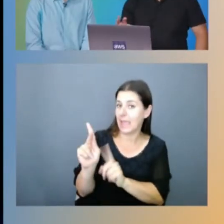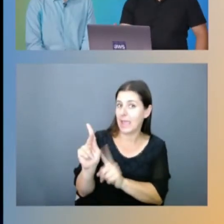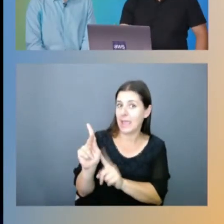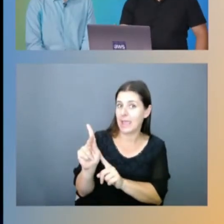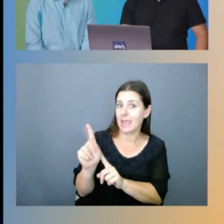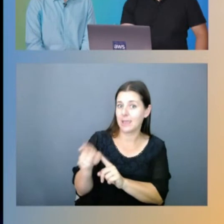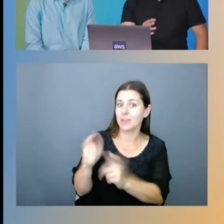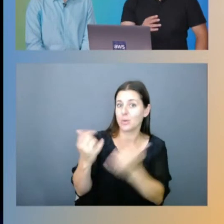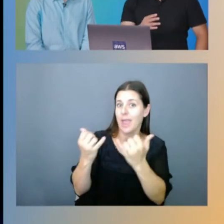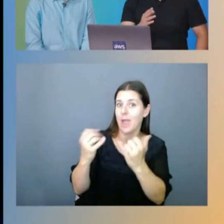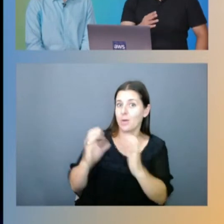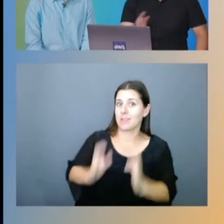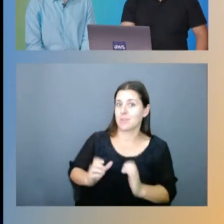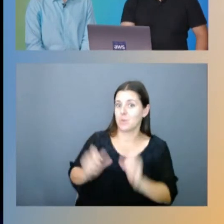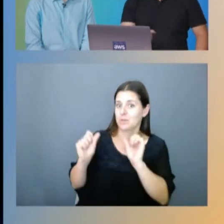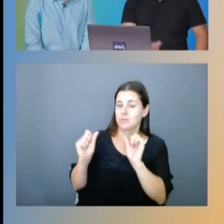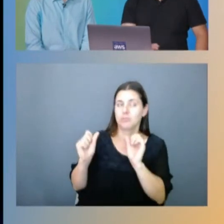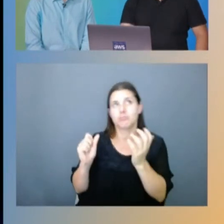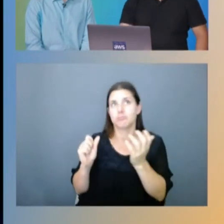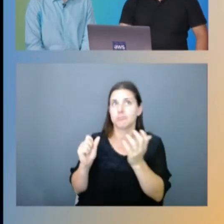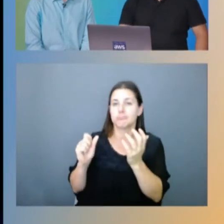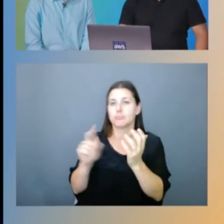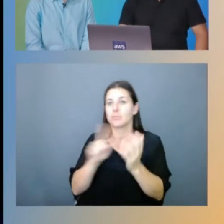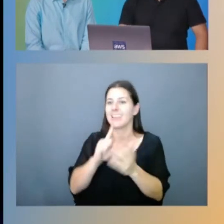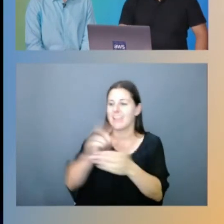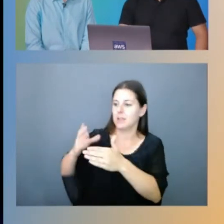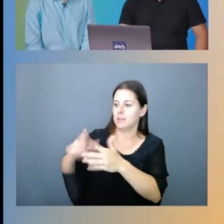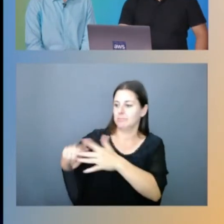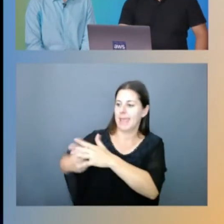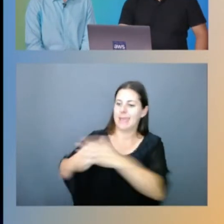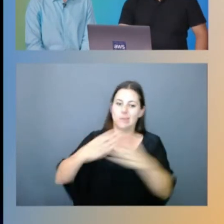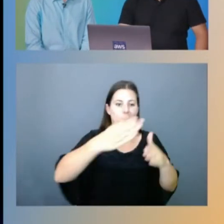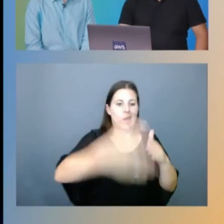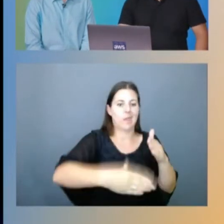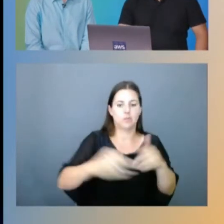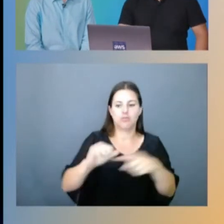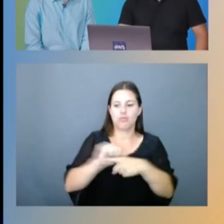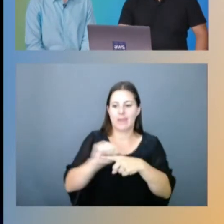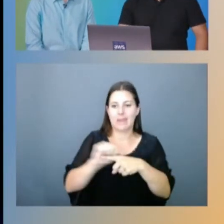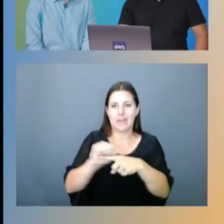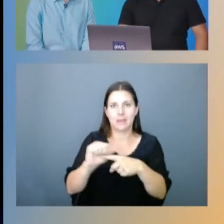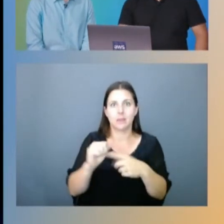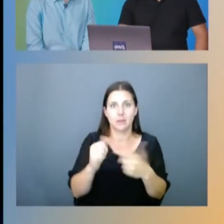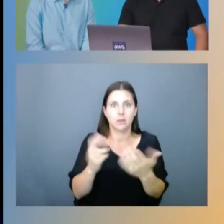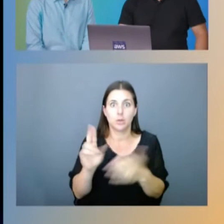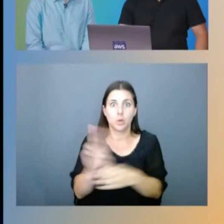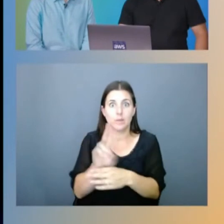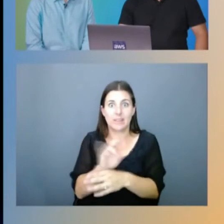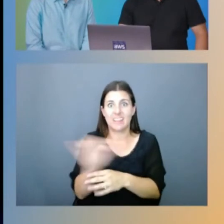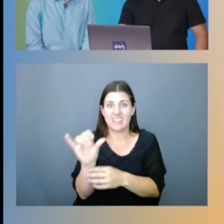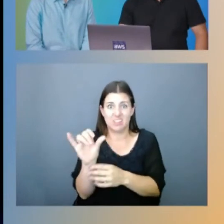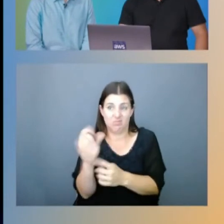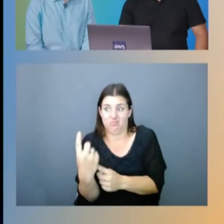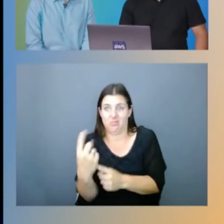is really do end to end training and inference using the same SDK. - Right, exactly right, yes.